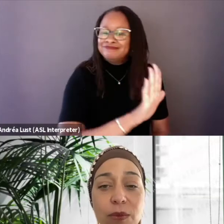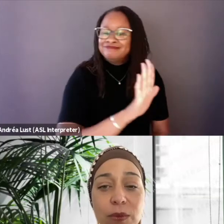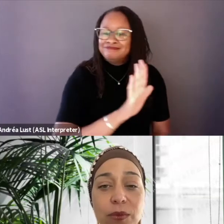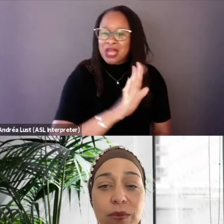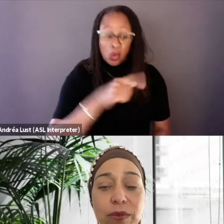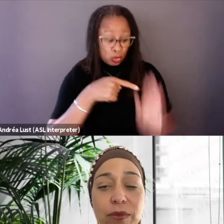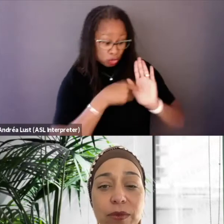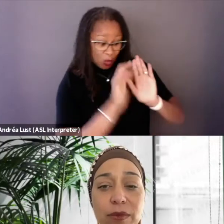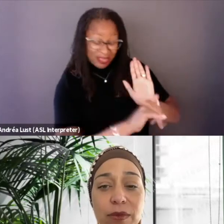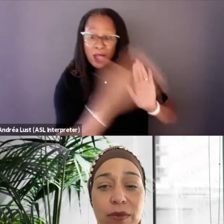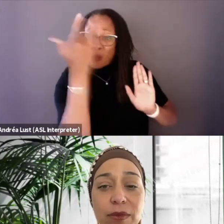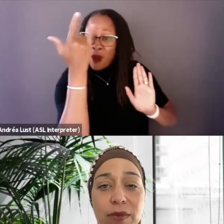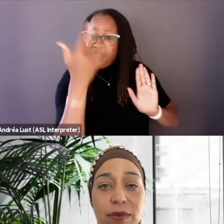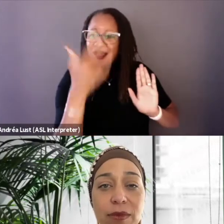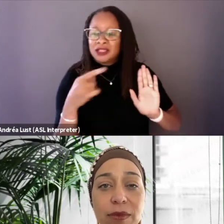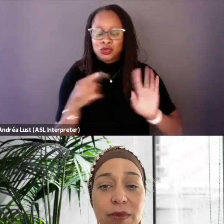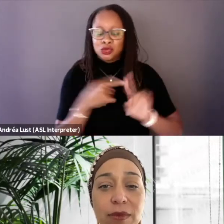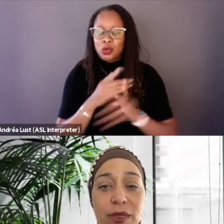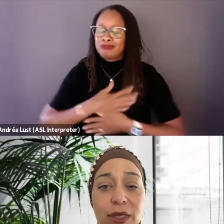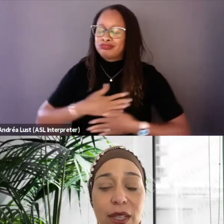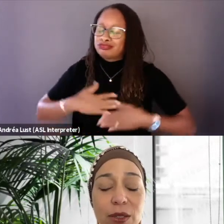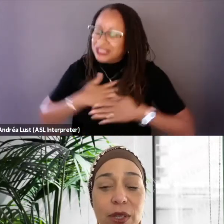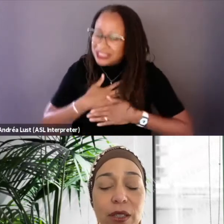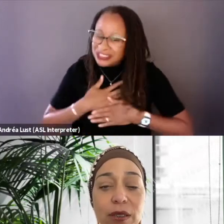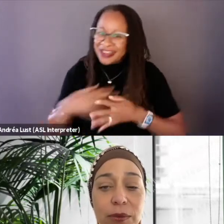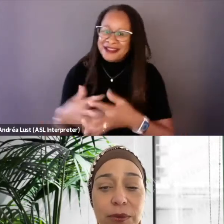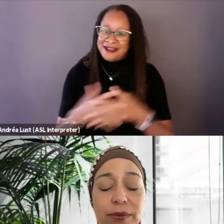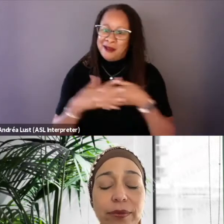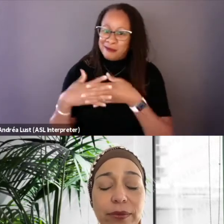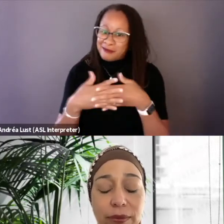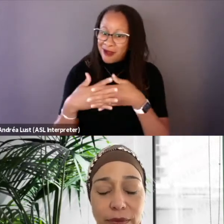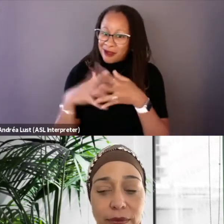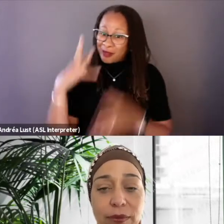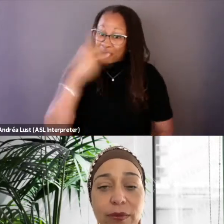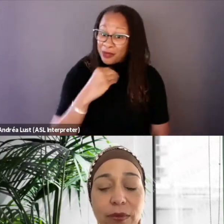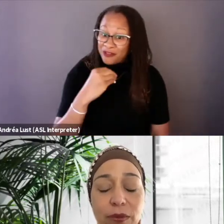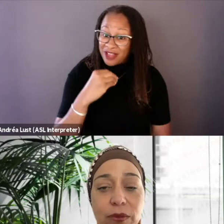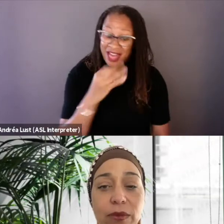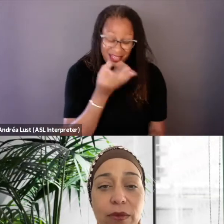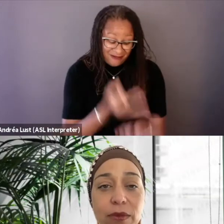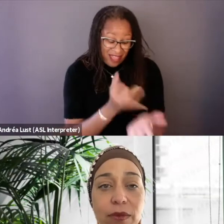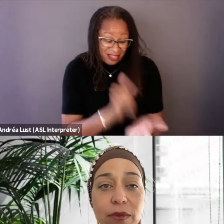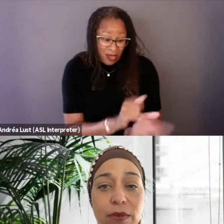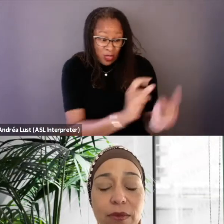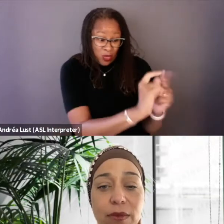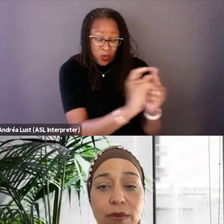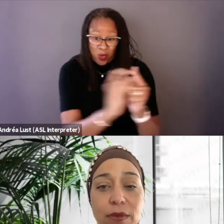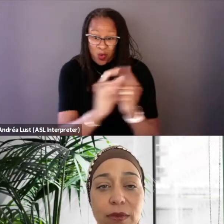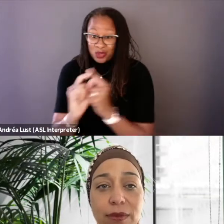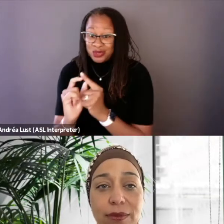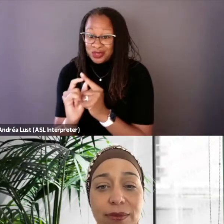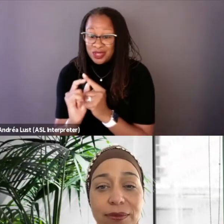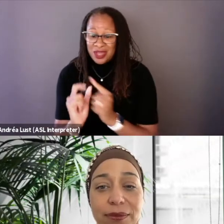to appreciate America the beautiful. The fact that, those words... And I did a bit on this in the piece too,